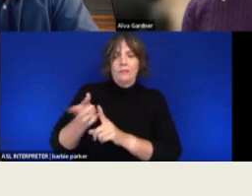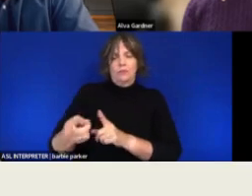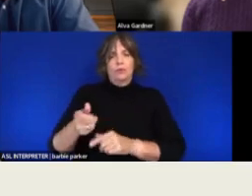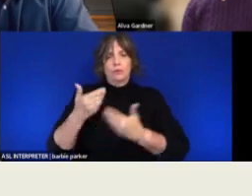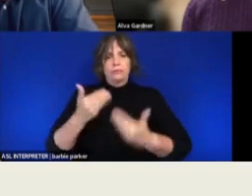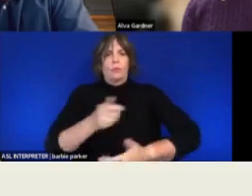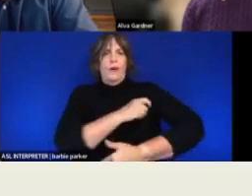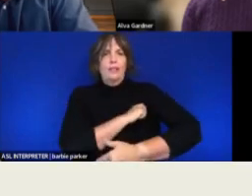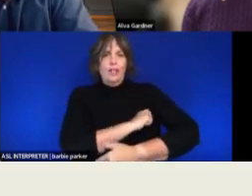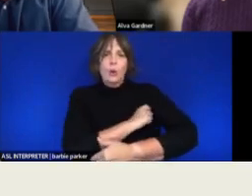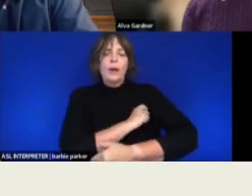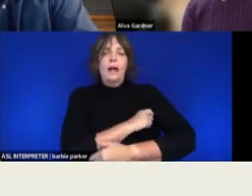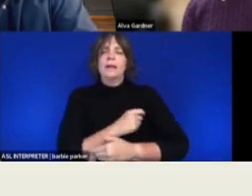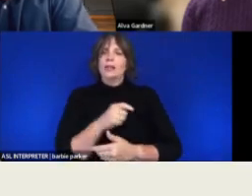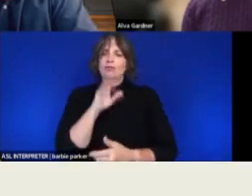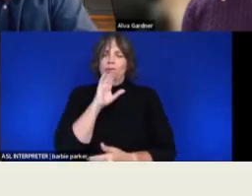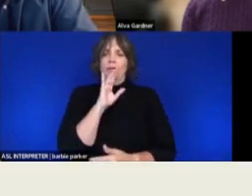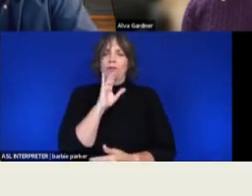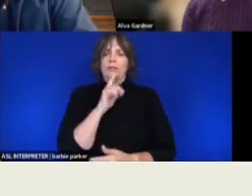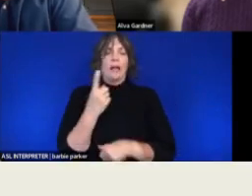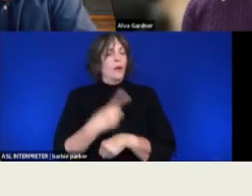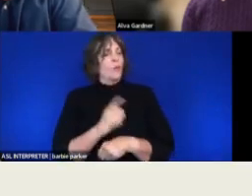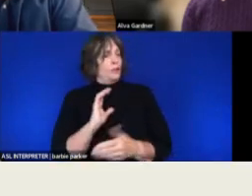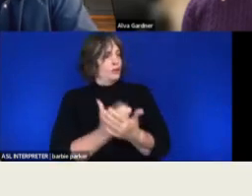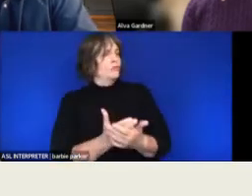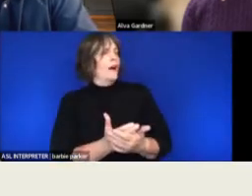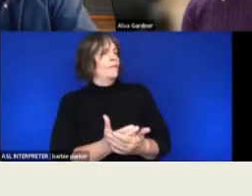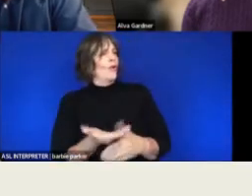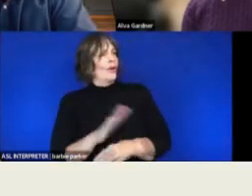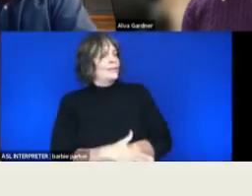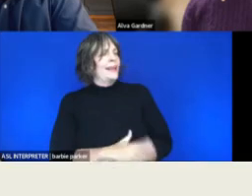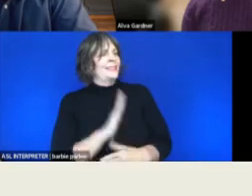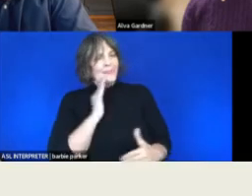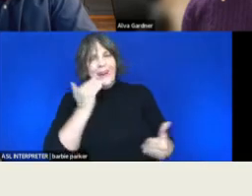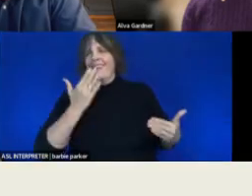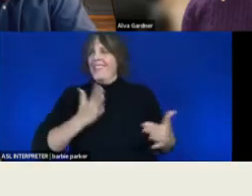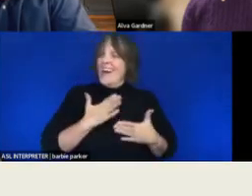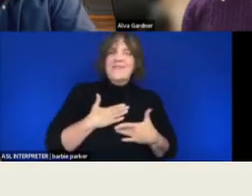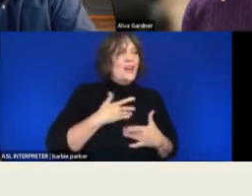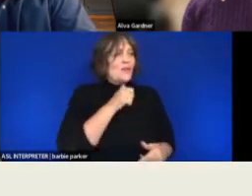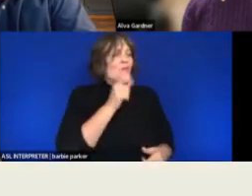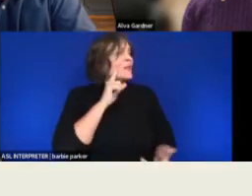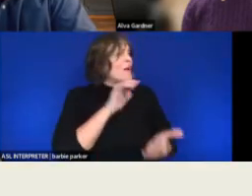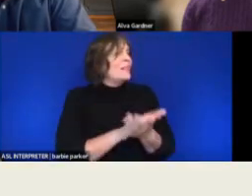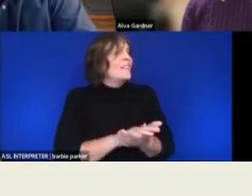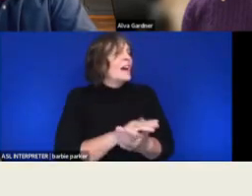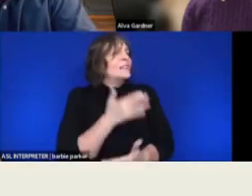And then she came into work one day all smiles and giggles and saying you would not believe it. I smelled my son coming down the hallway to breakfast this